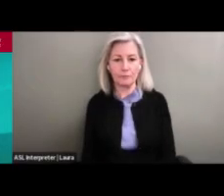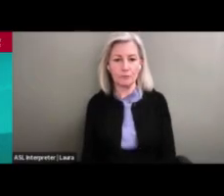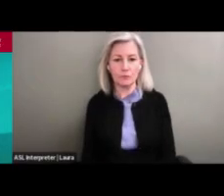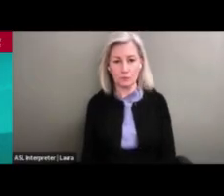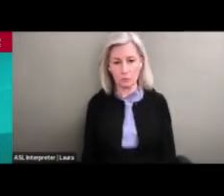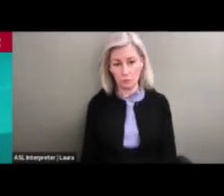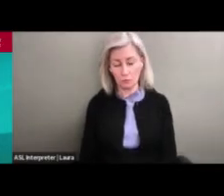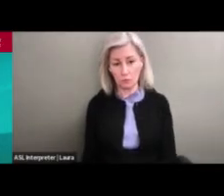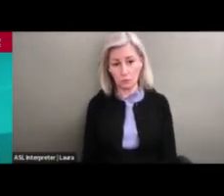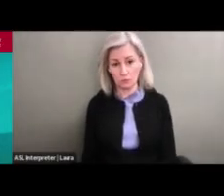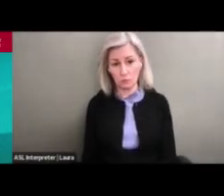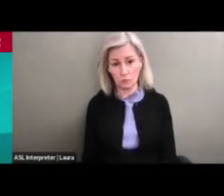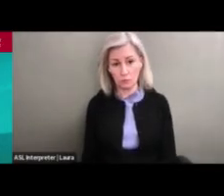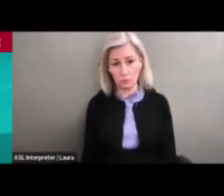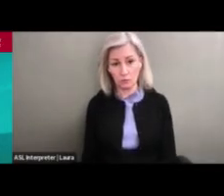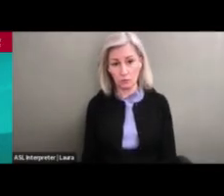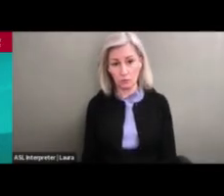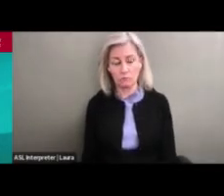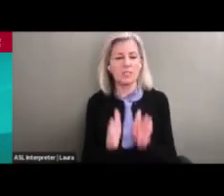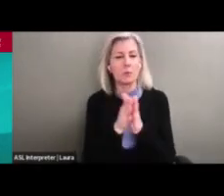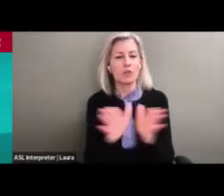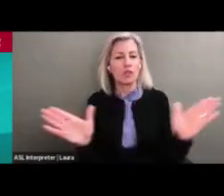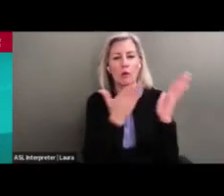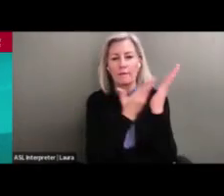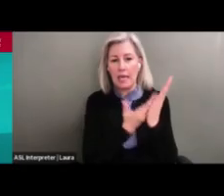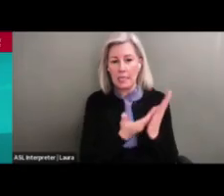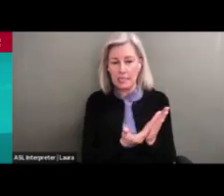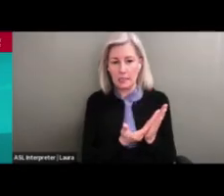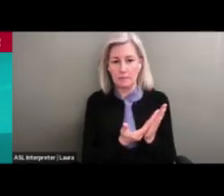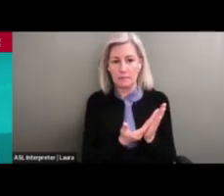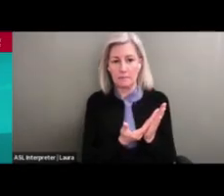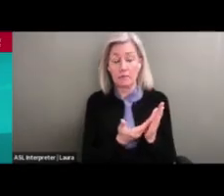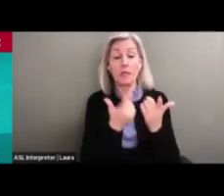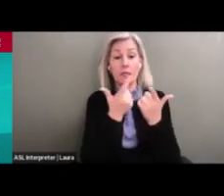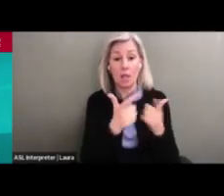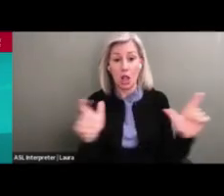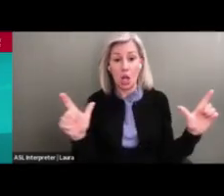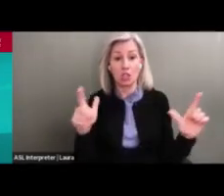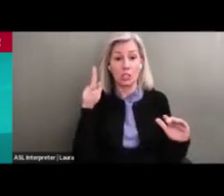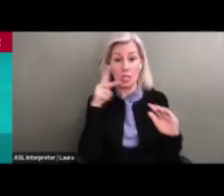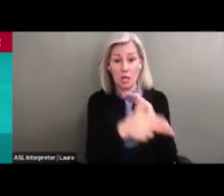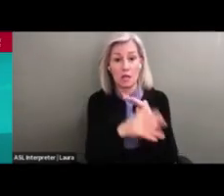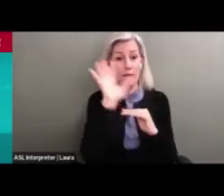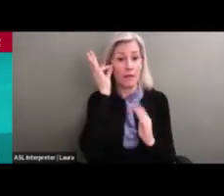I'm here to share how H.R. 1 is currently or will be impacting states.